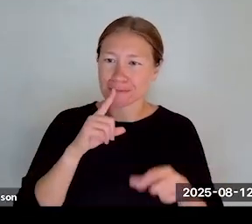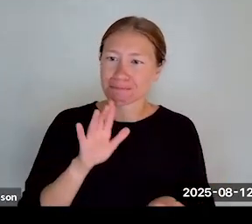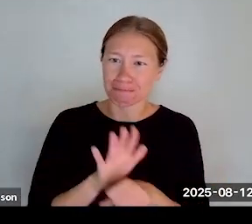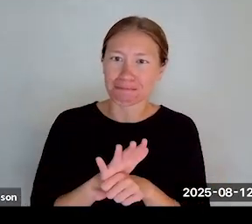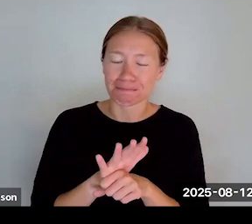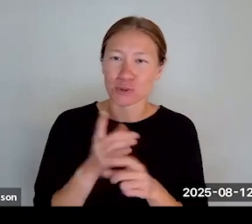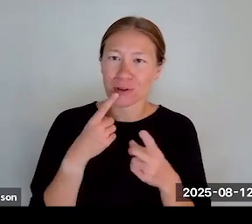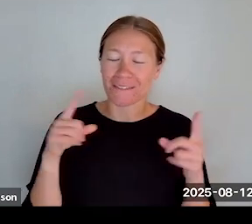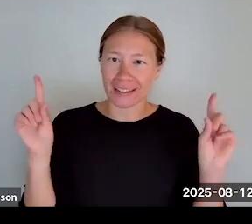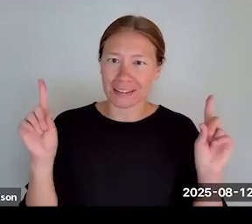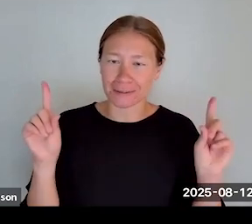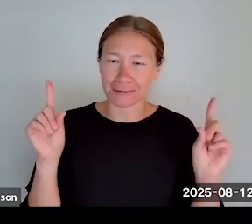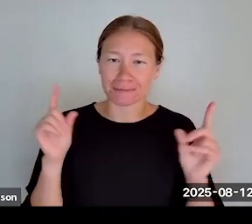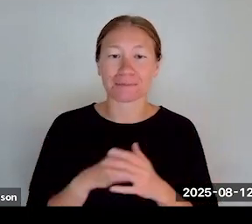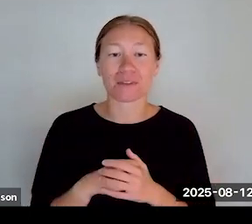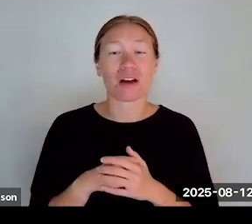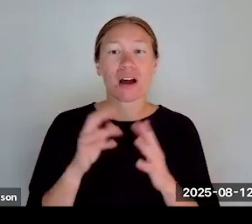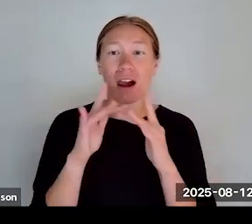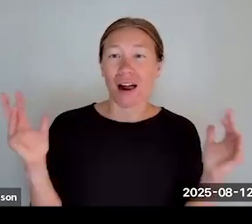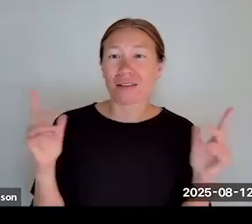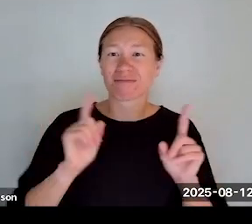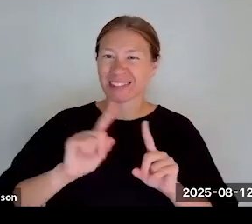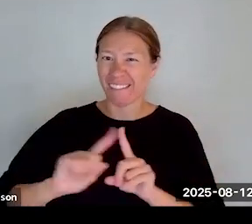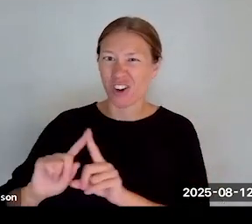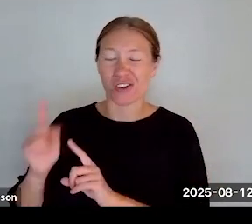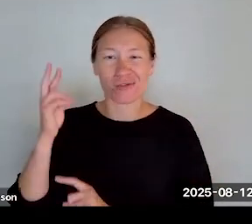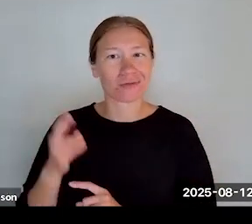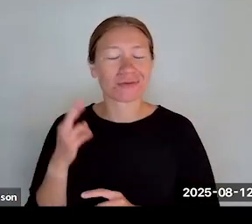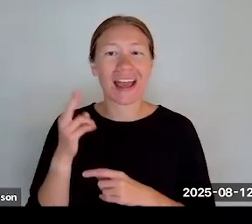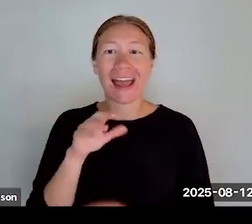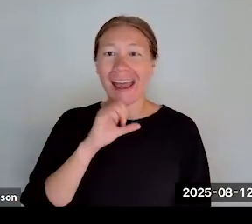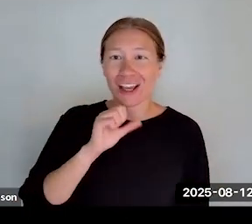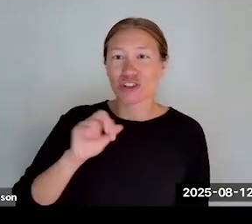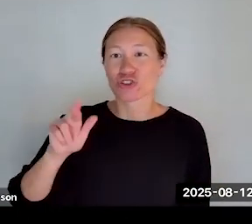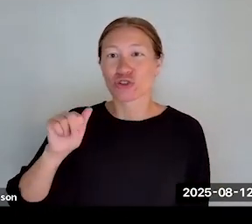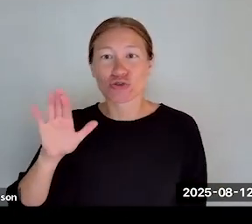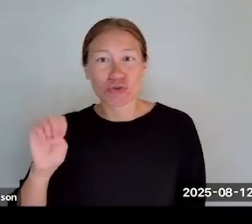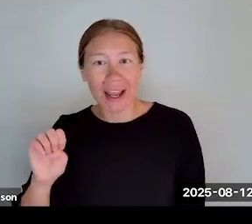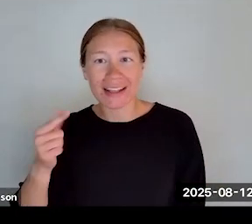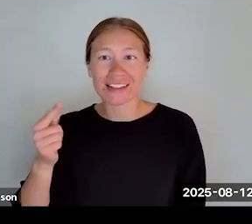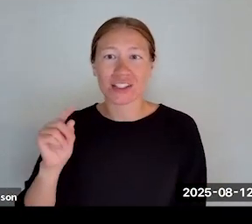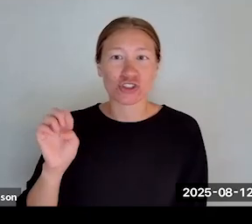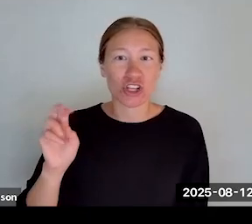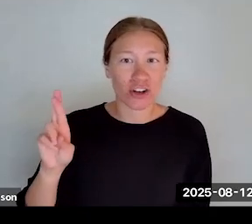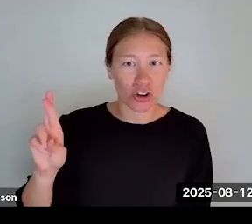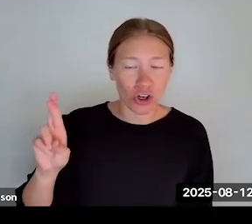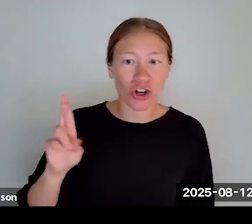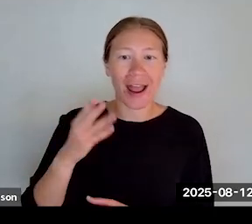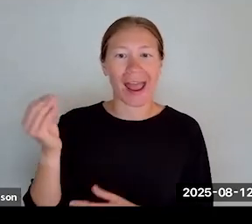Various demographic factors, including age, race, gender, and the audience's existing knowledge of the subject